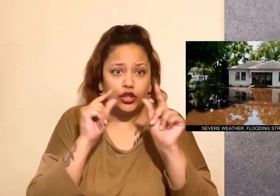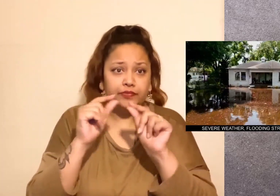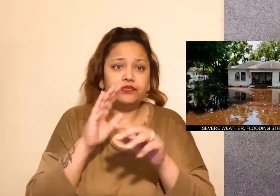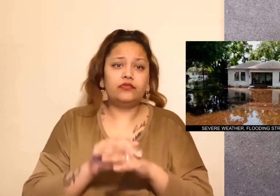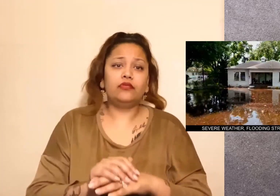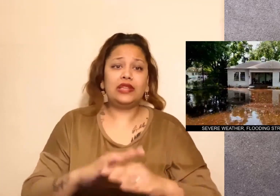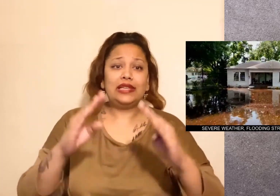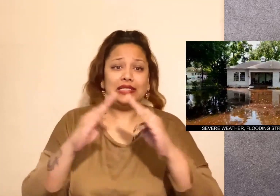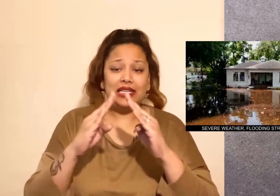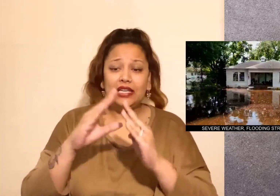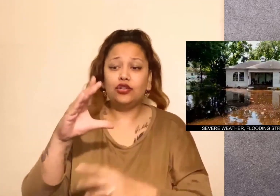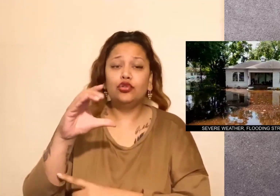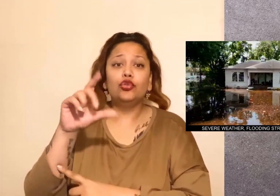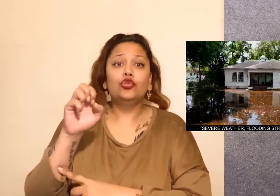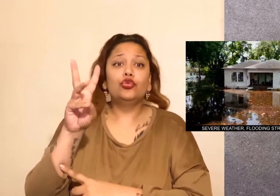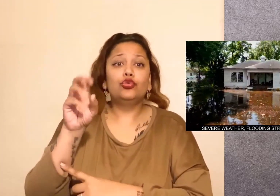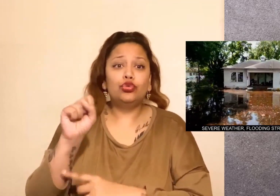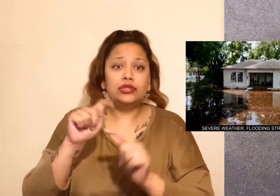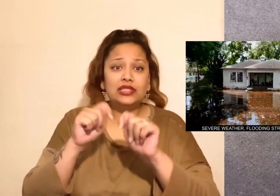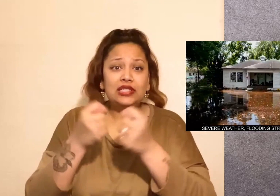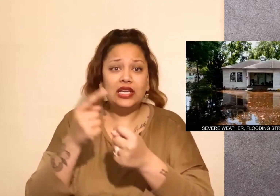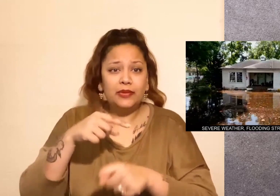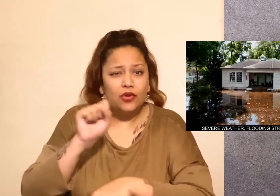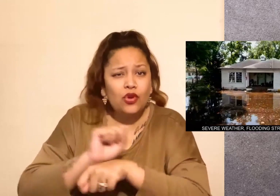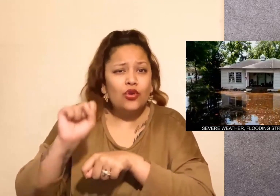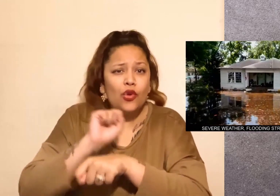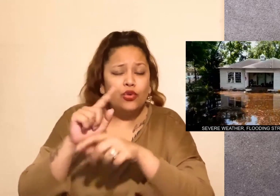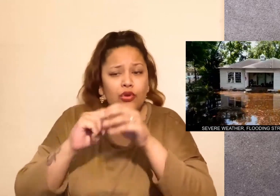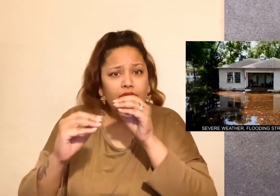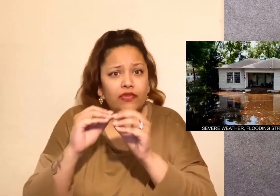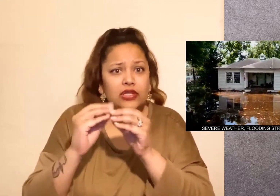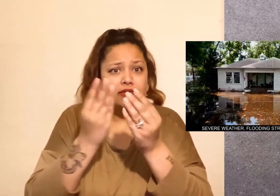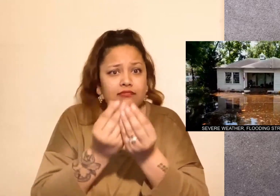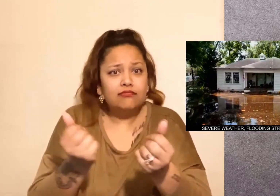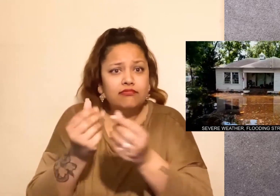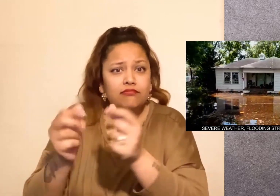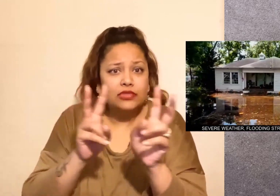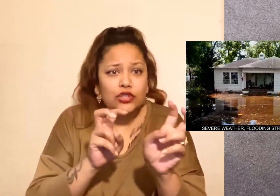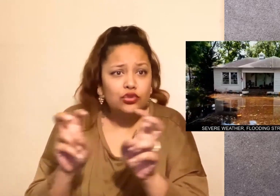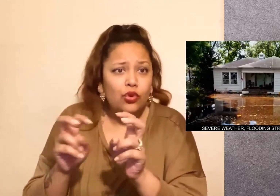city crews are working to fix the issues and keep residents safe